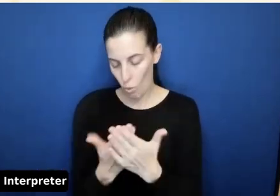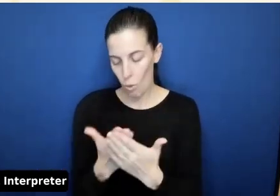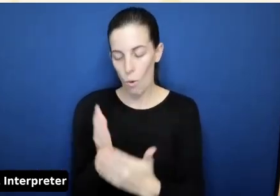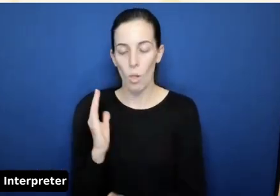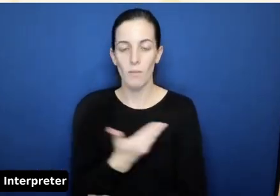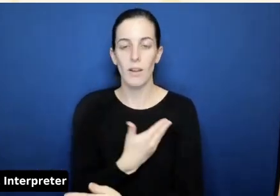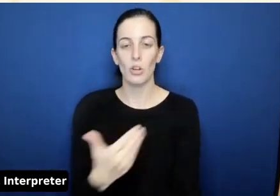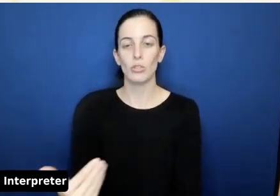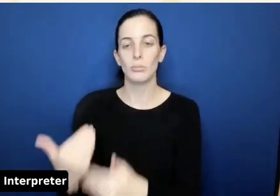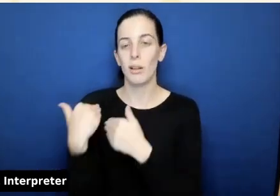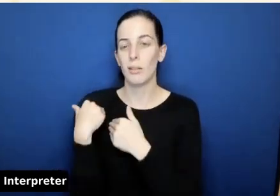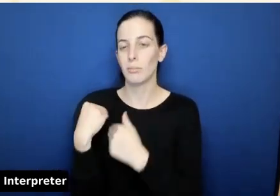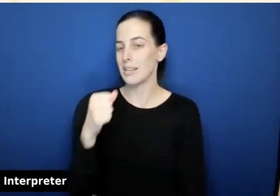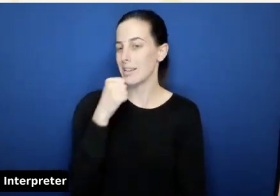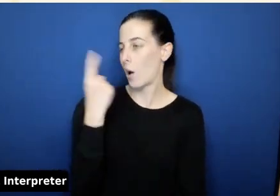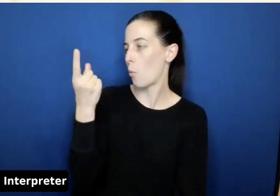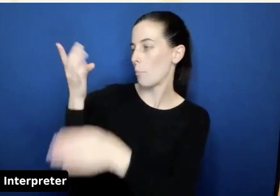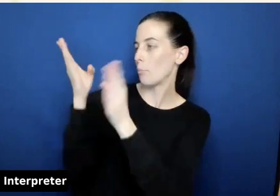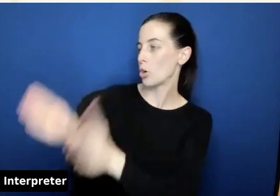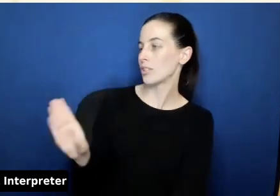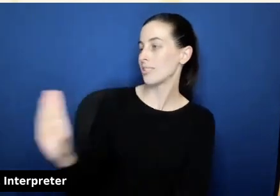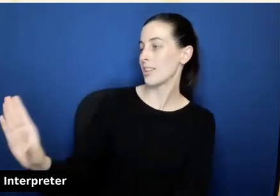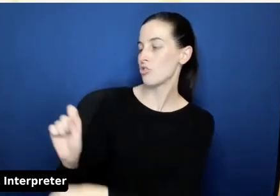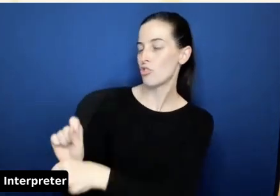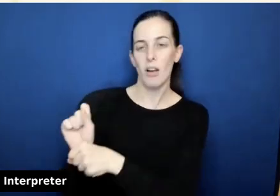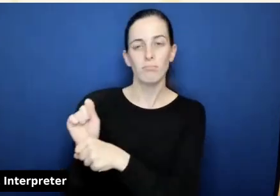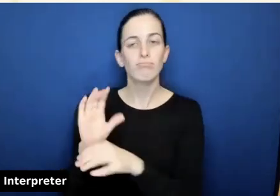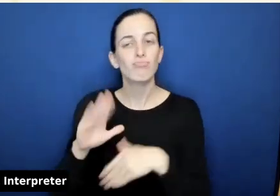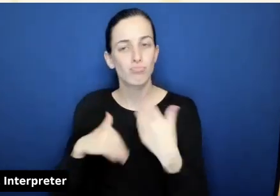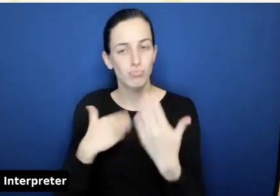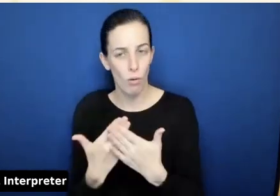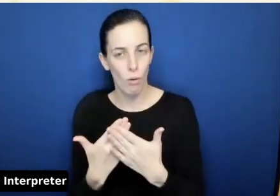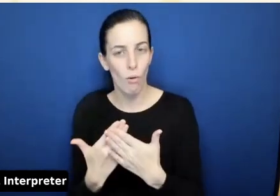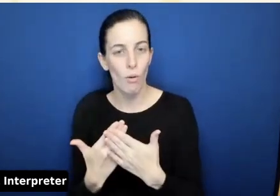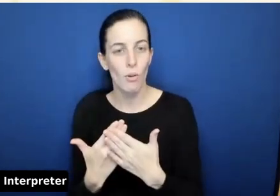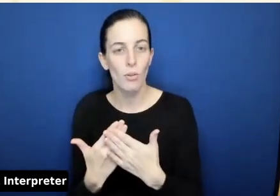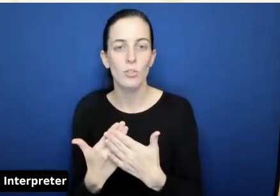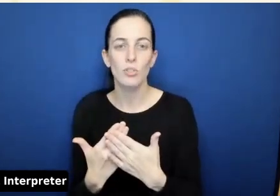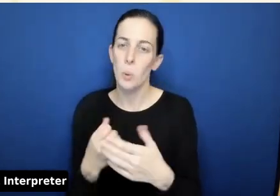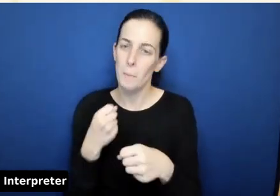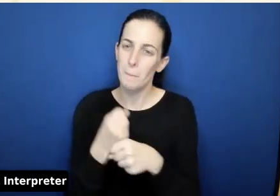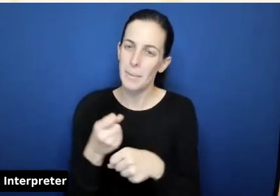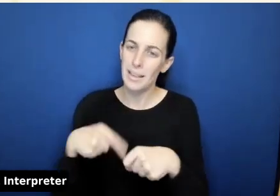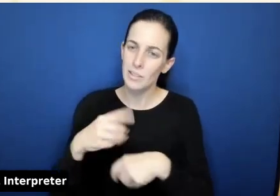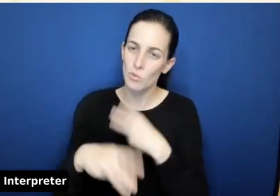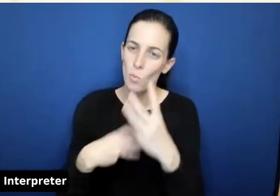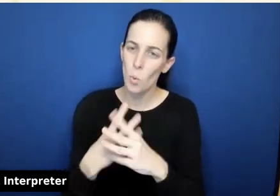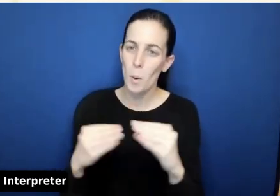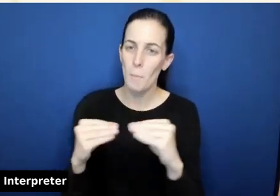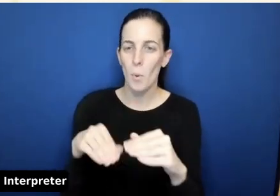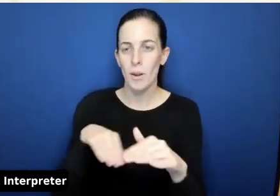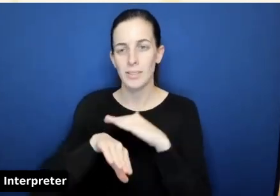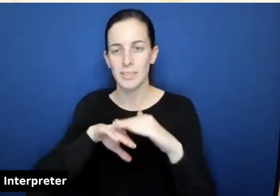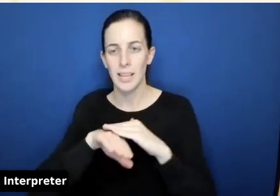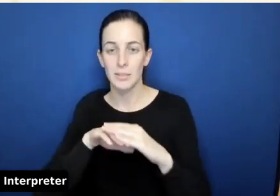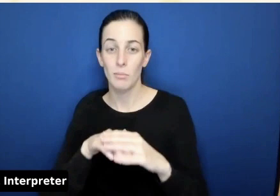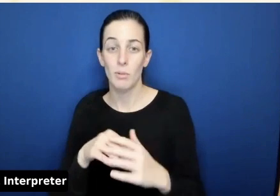So let's join our efforts together to make the world more inclusive and accessible for all. Because the web is for all.